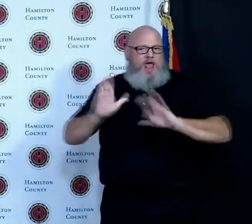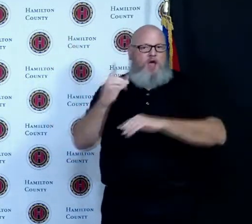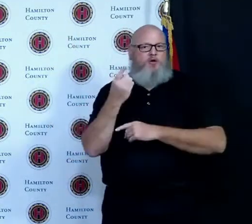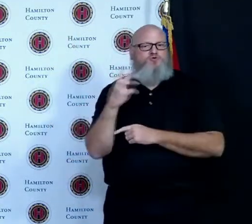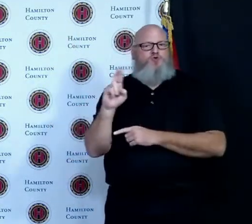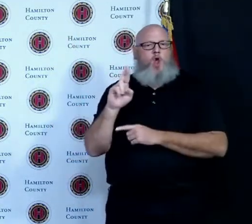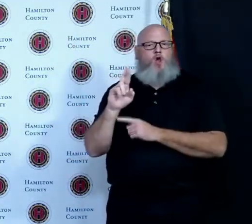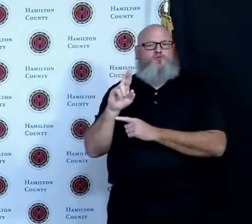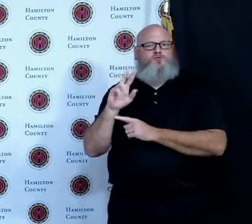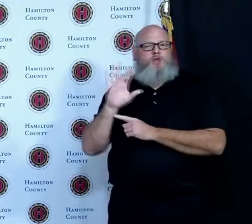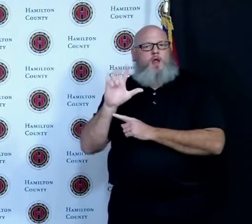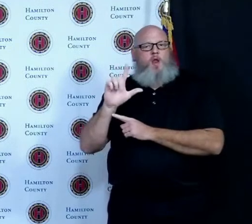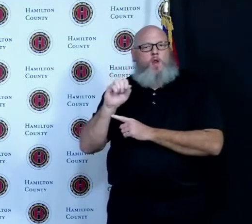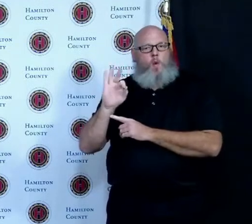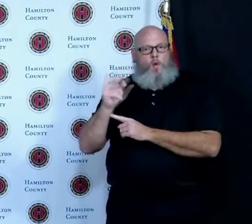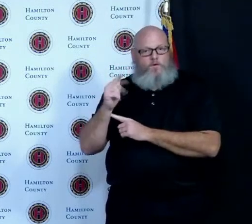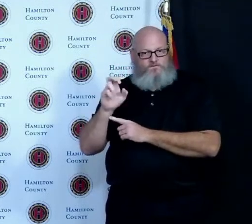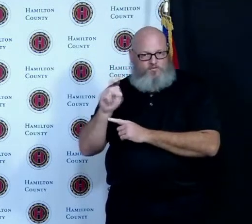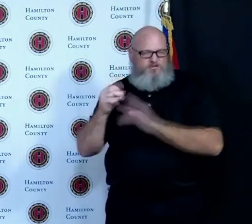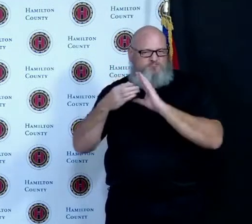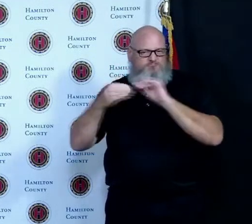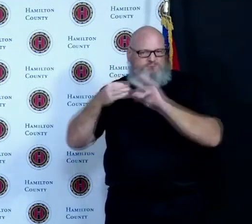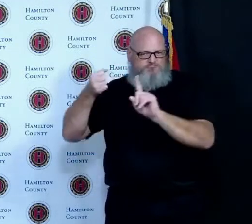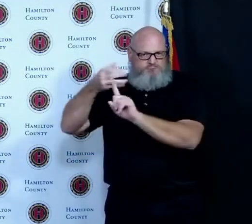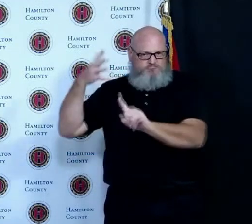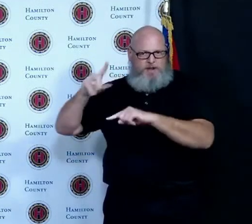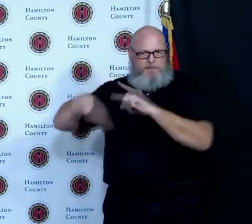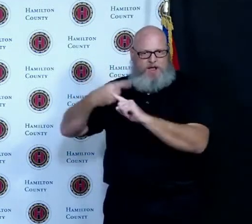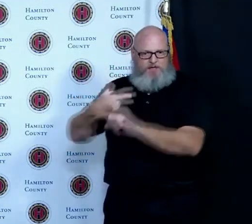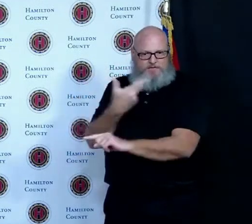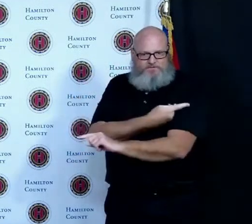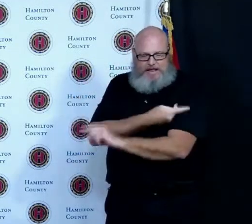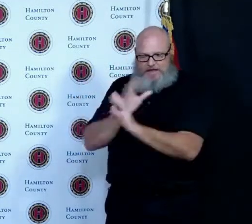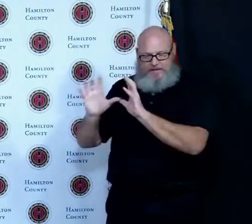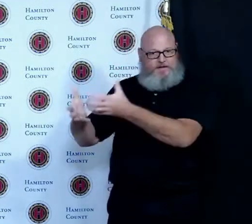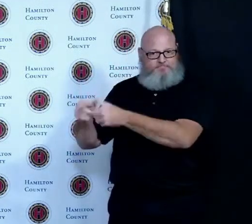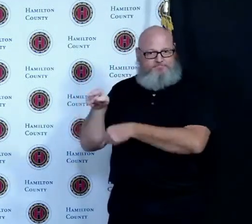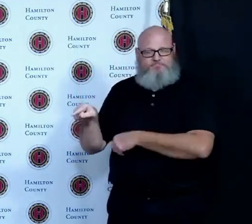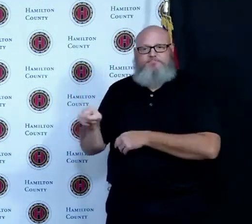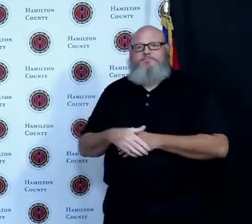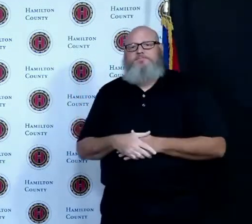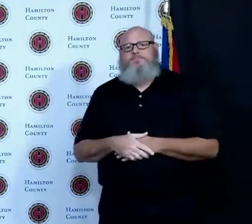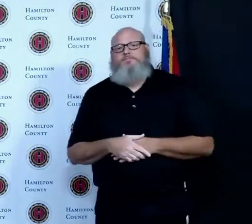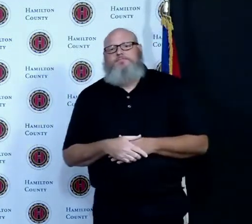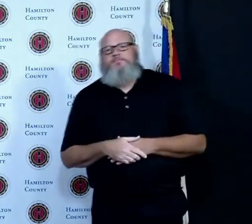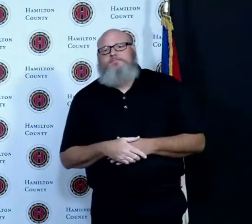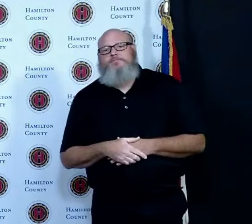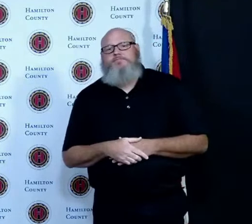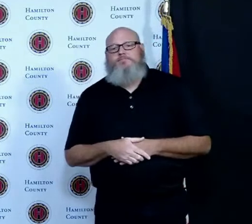as an aside Mayor Cranley has convened meetings and and I've been participating in those meetings